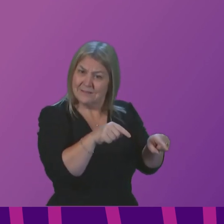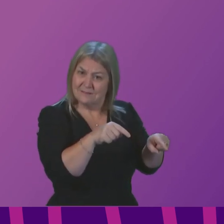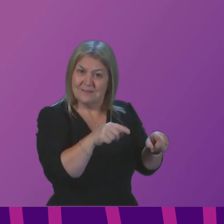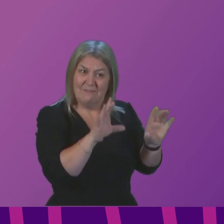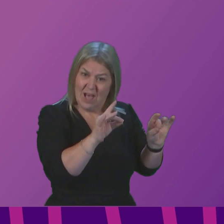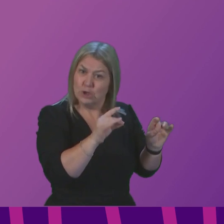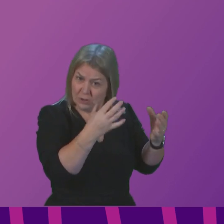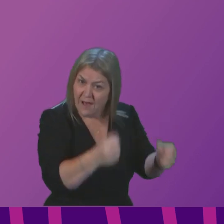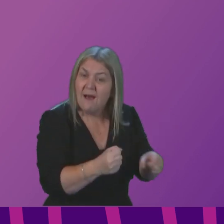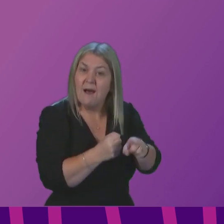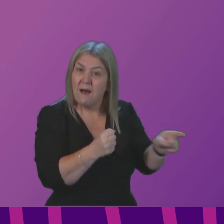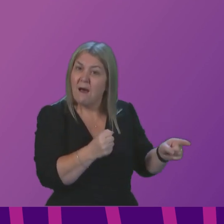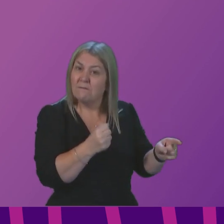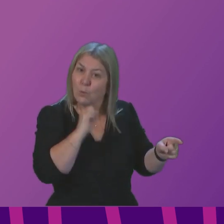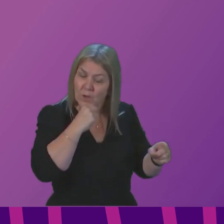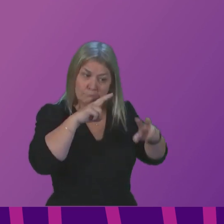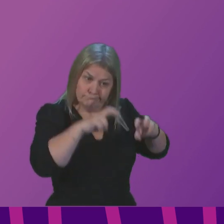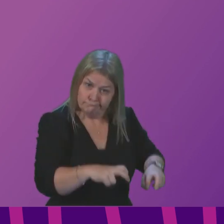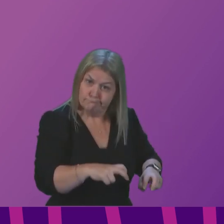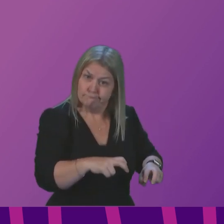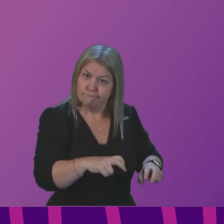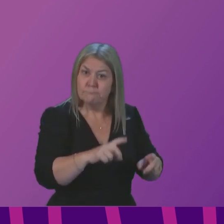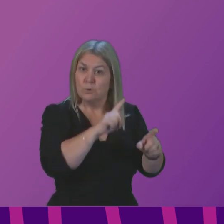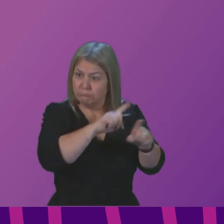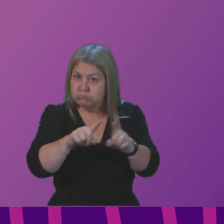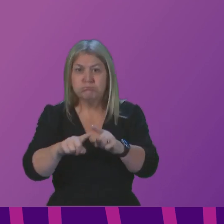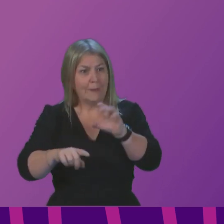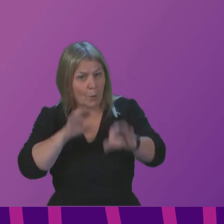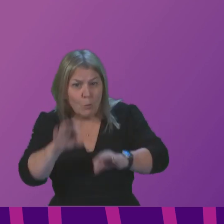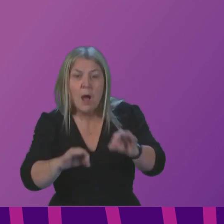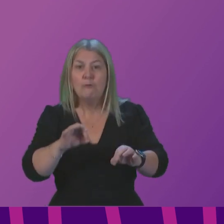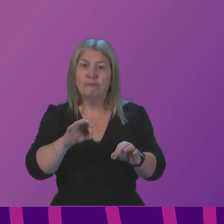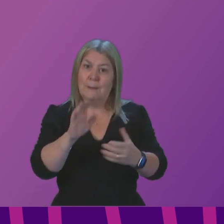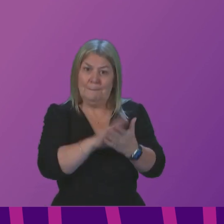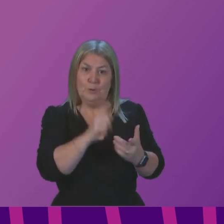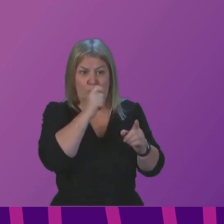infections; and thirdly, for the public inquiry remit to be expanded to include Aspergillus cases.